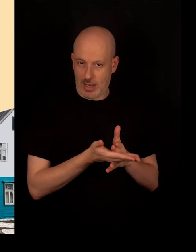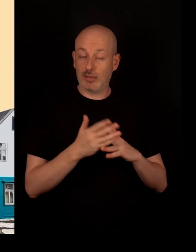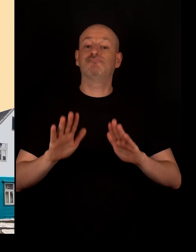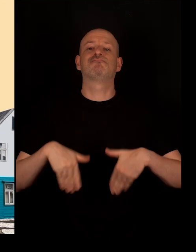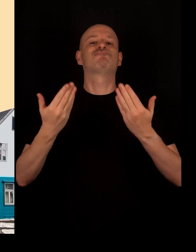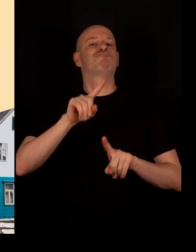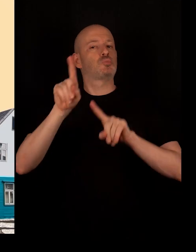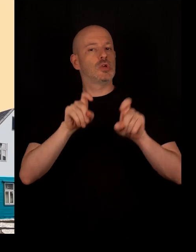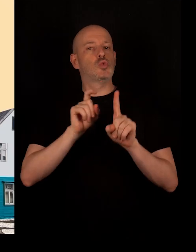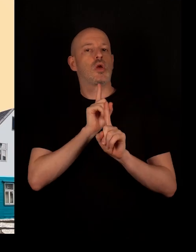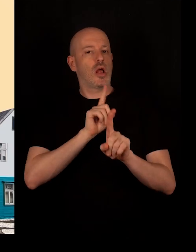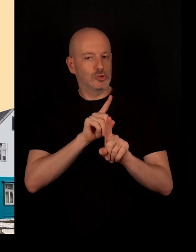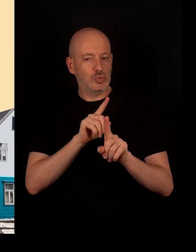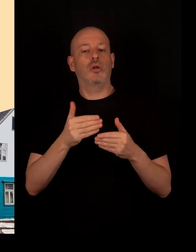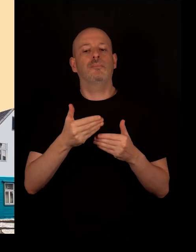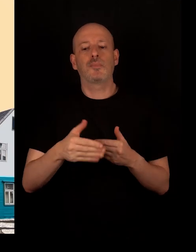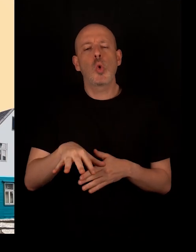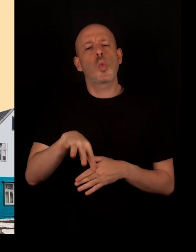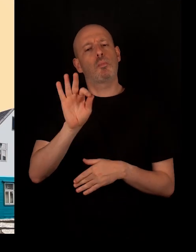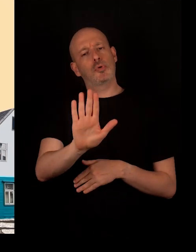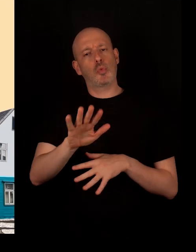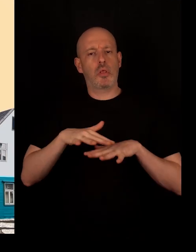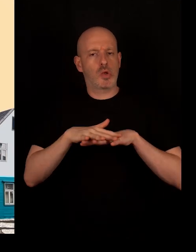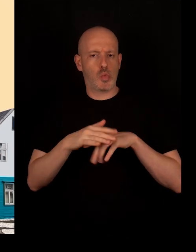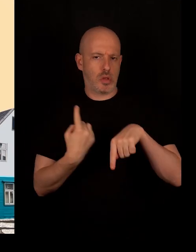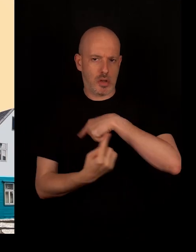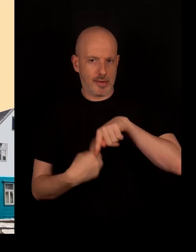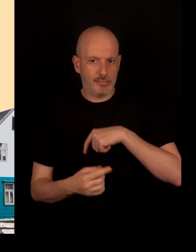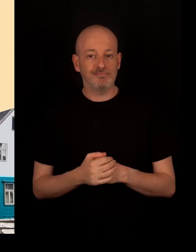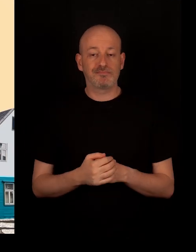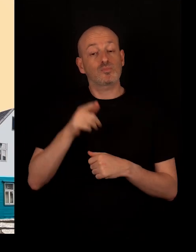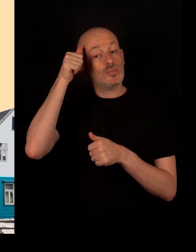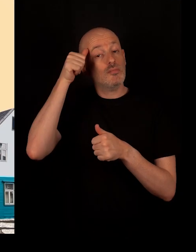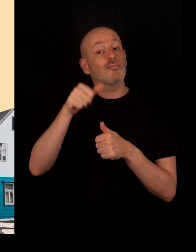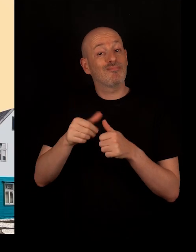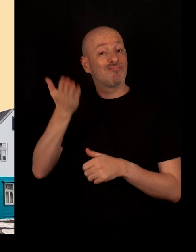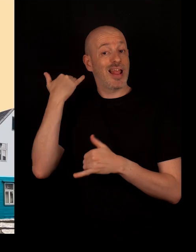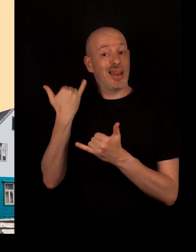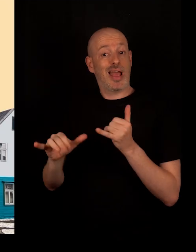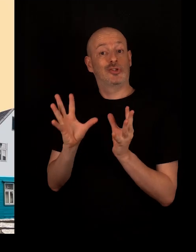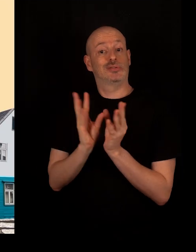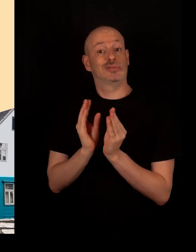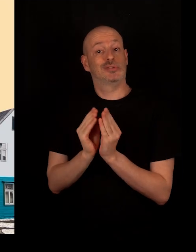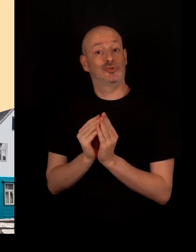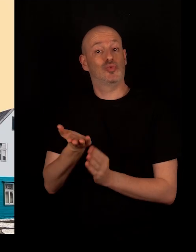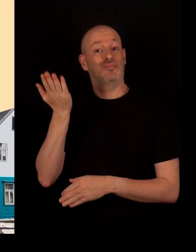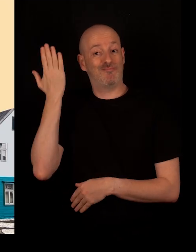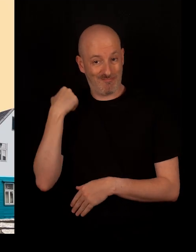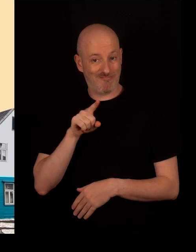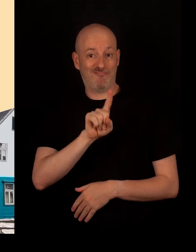Then we go to the Q&A and the optional networking. So this is a reminder from our last session,